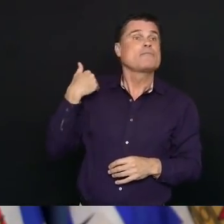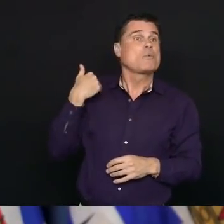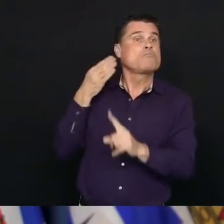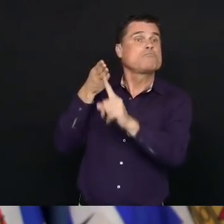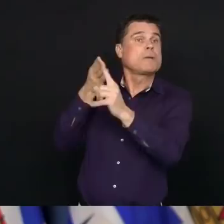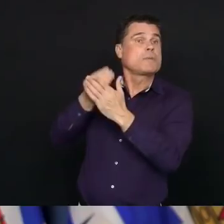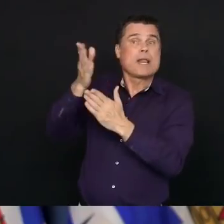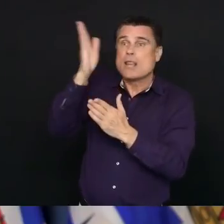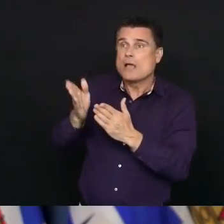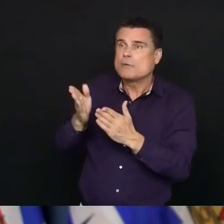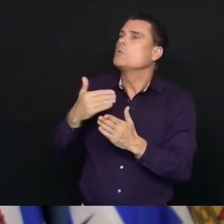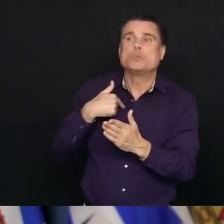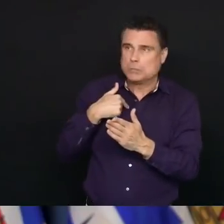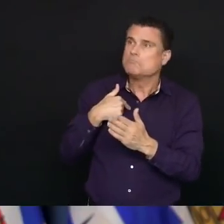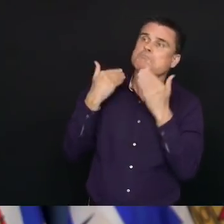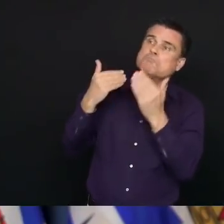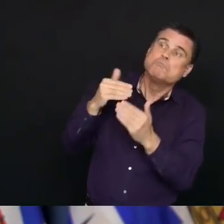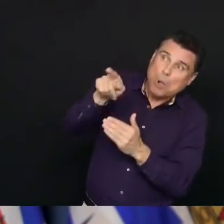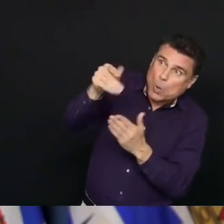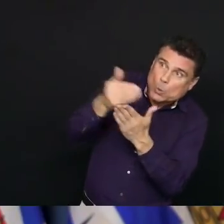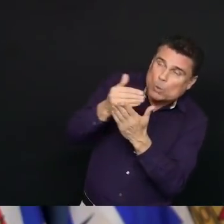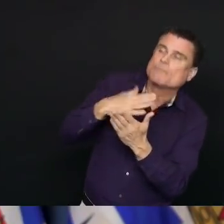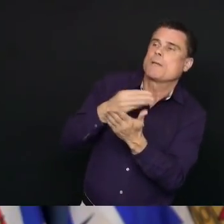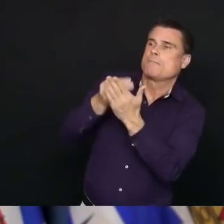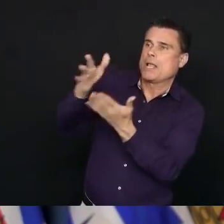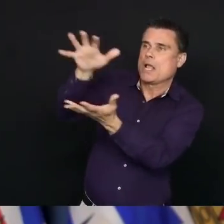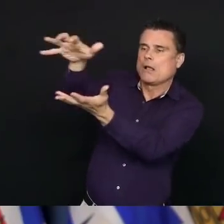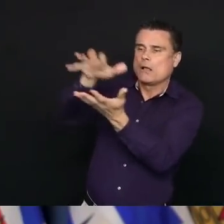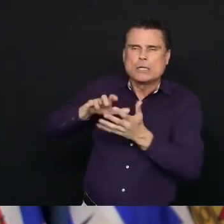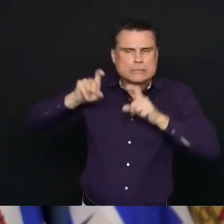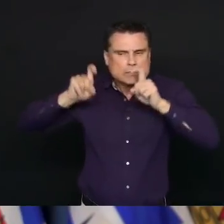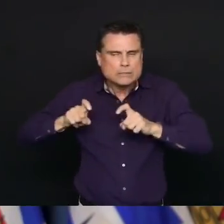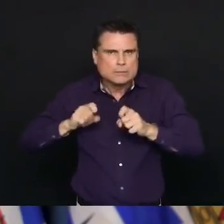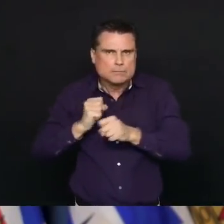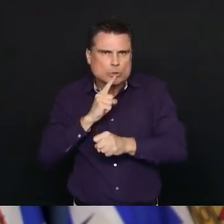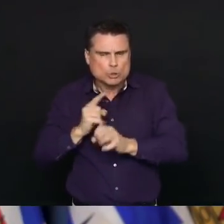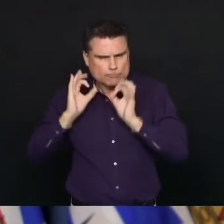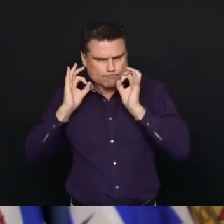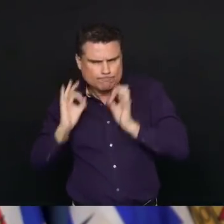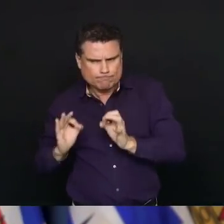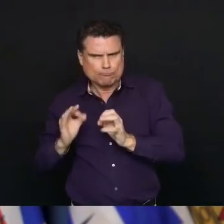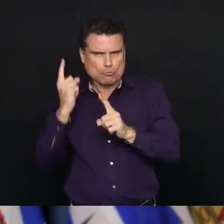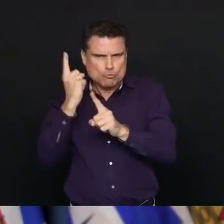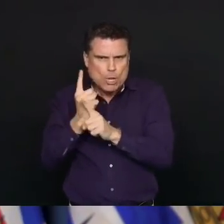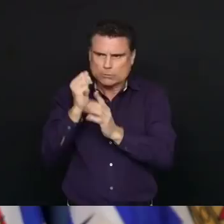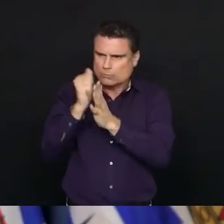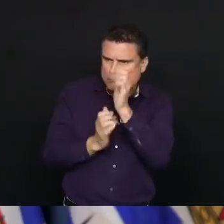we're taking the time to inspect and test any and all PPE that comes into BC before gets near the healthcare system.